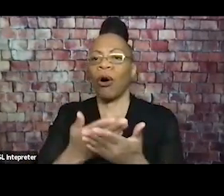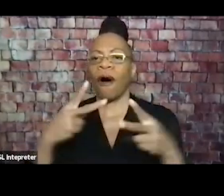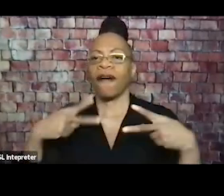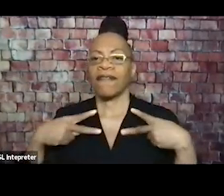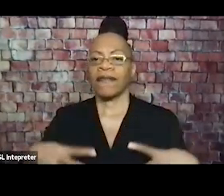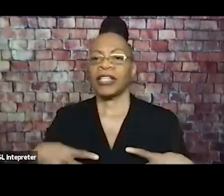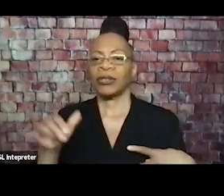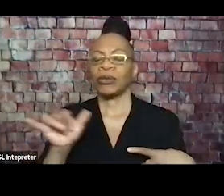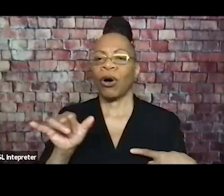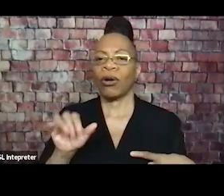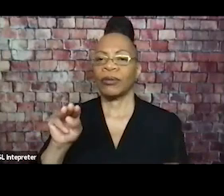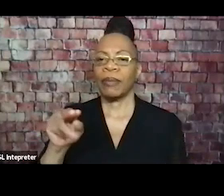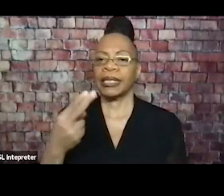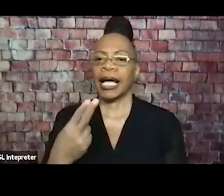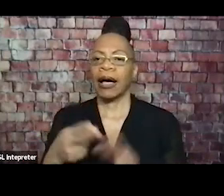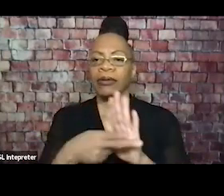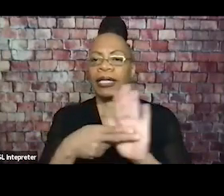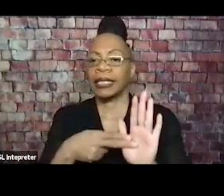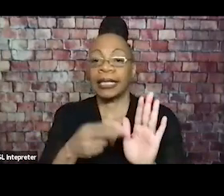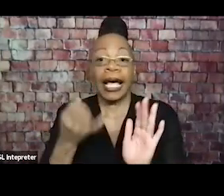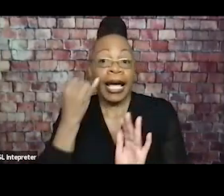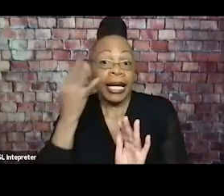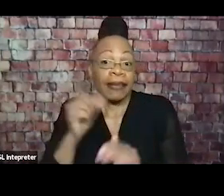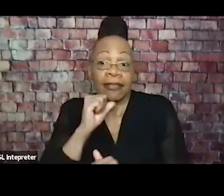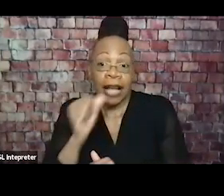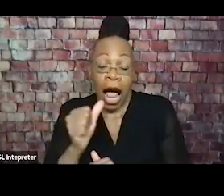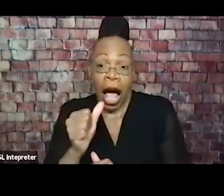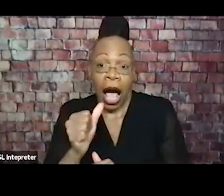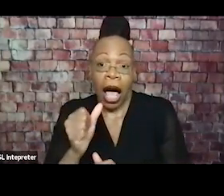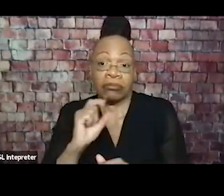even if they haven't been confirmed. If you are going to talk about symptoms